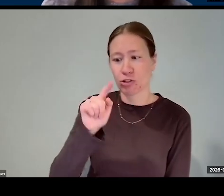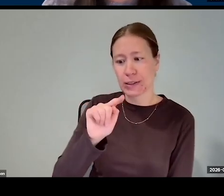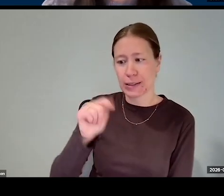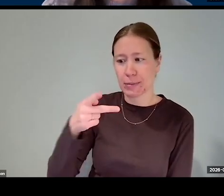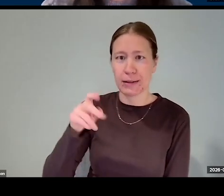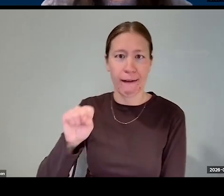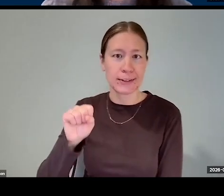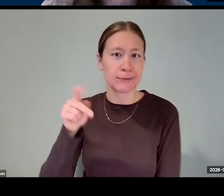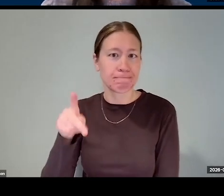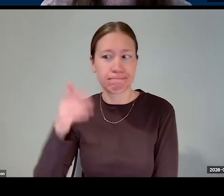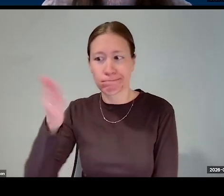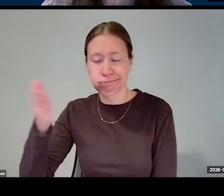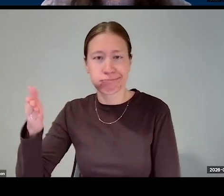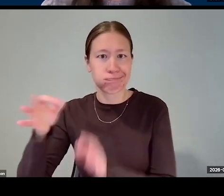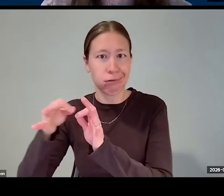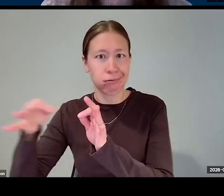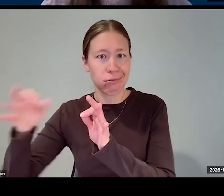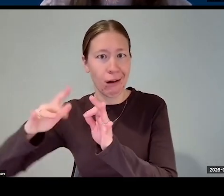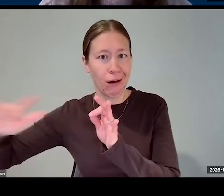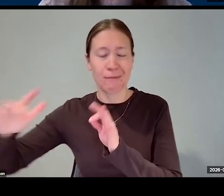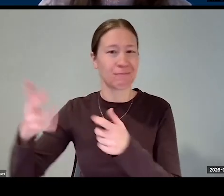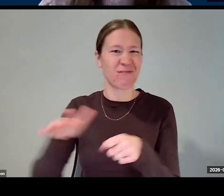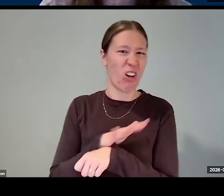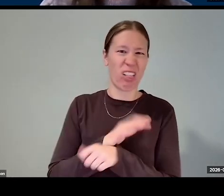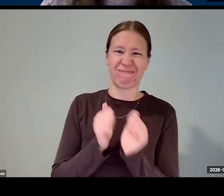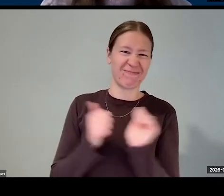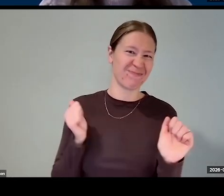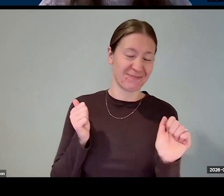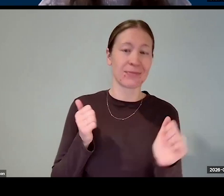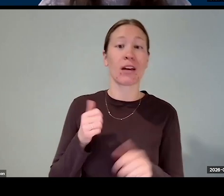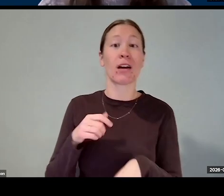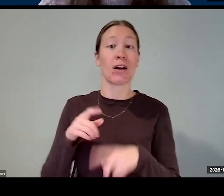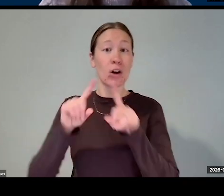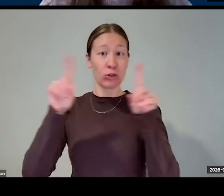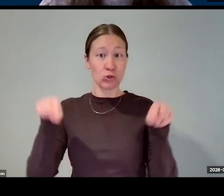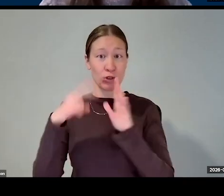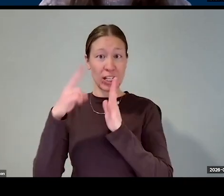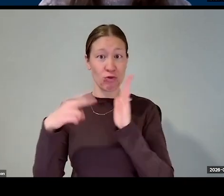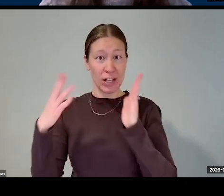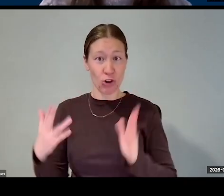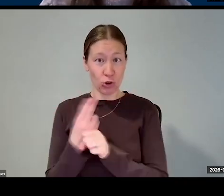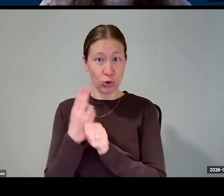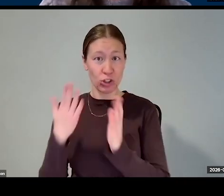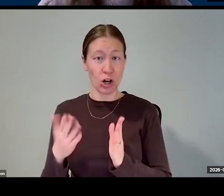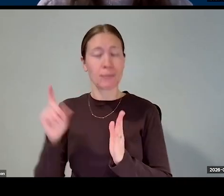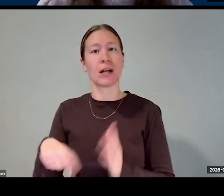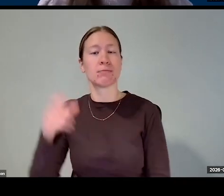If you are using something like a screen reader, that means you have to listen to a whole URL string of characters.